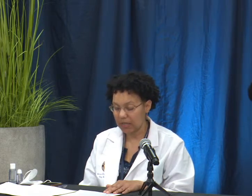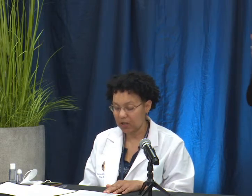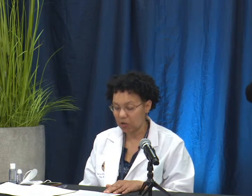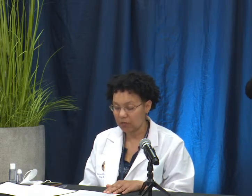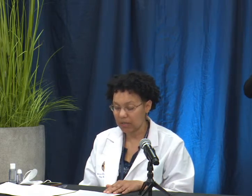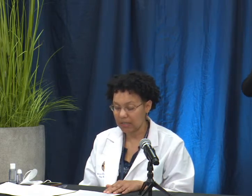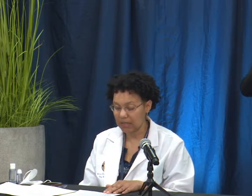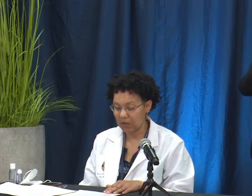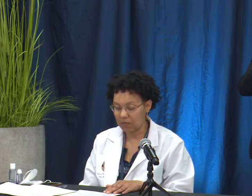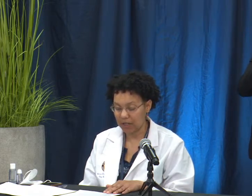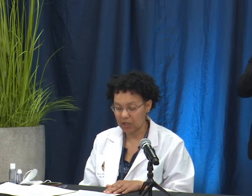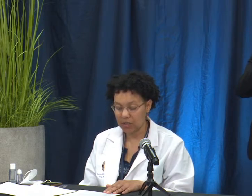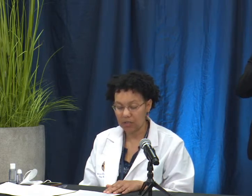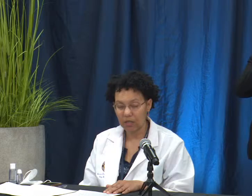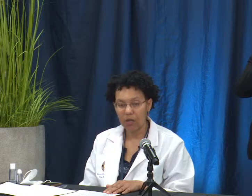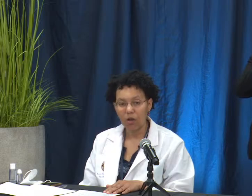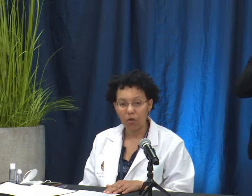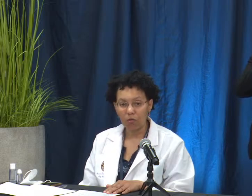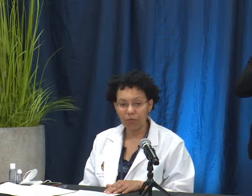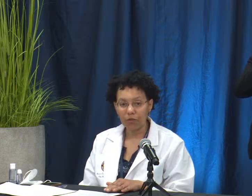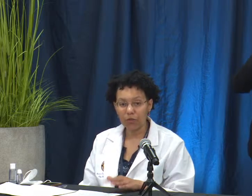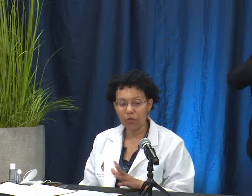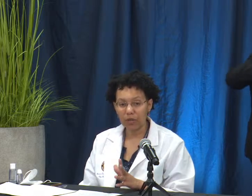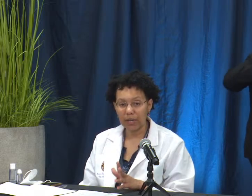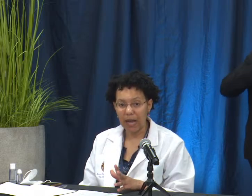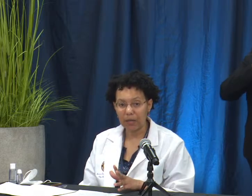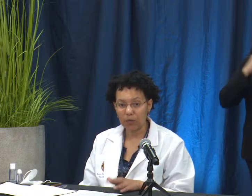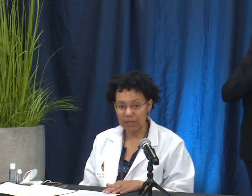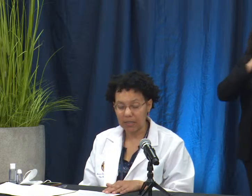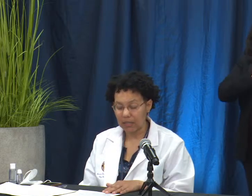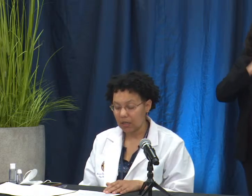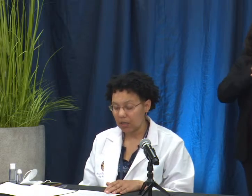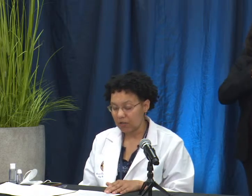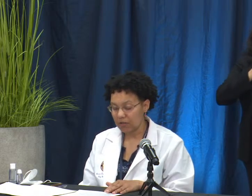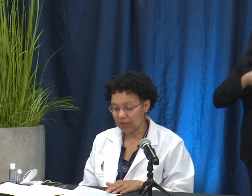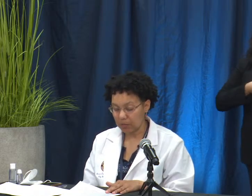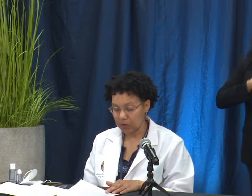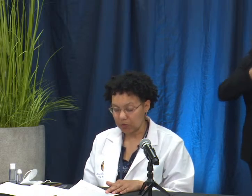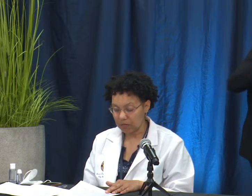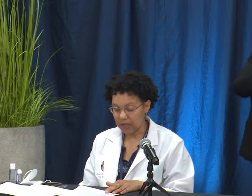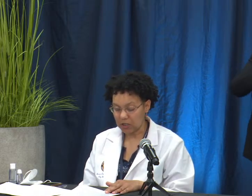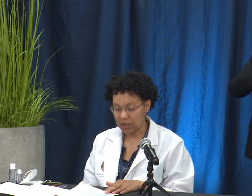COVID-19 infections or for those who are at high risk to develop those infections